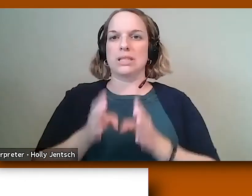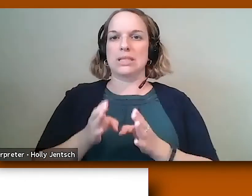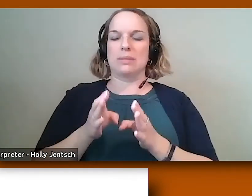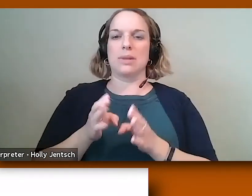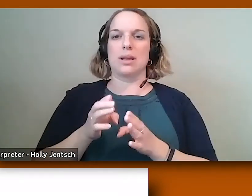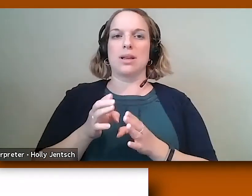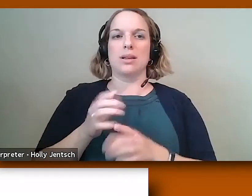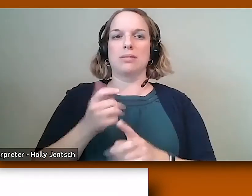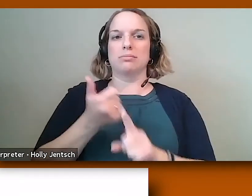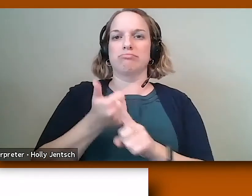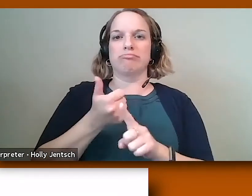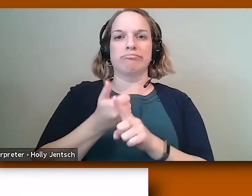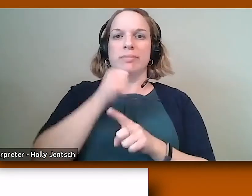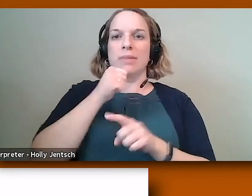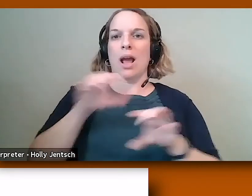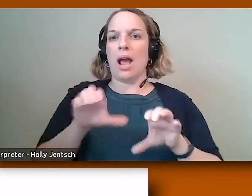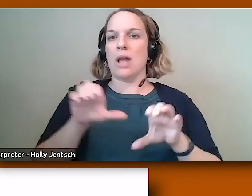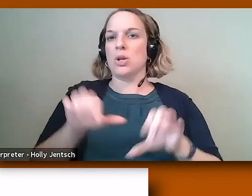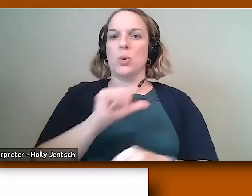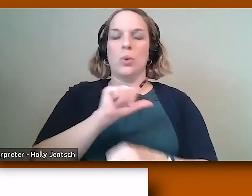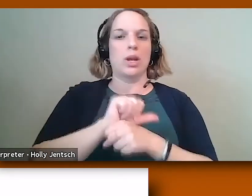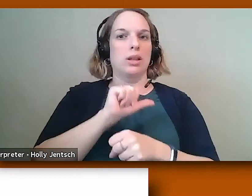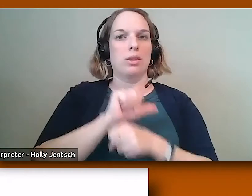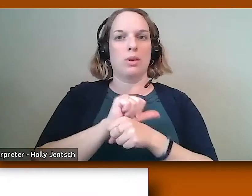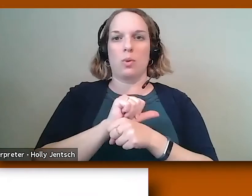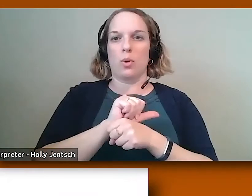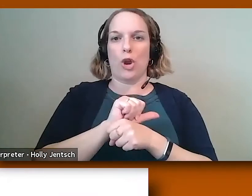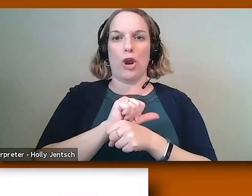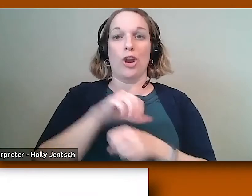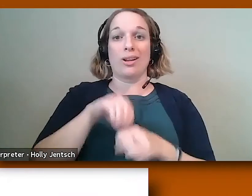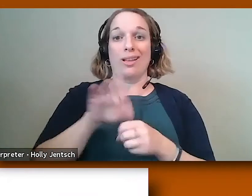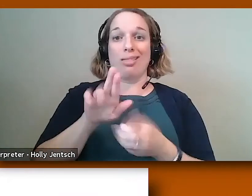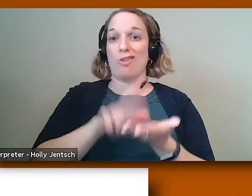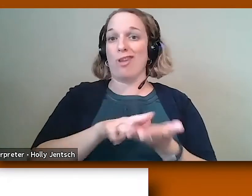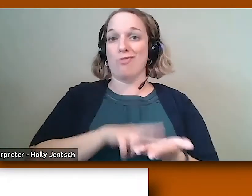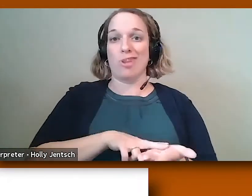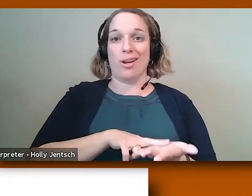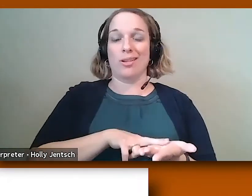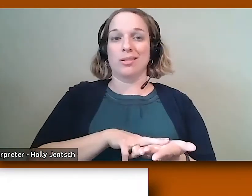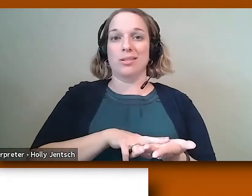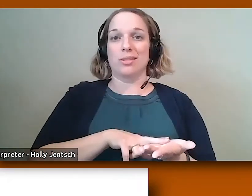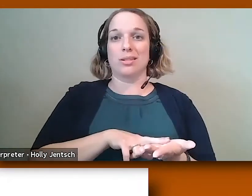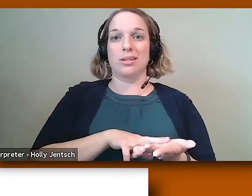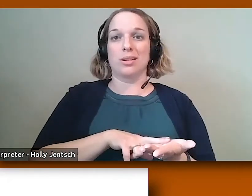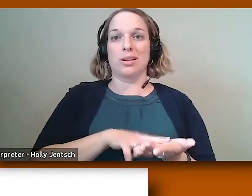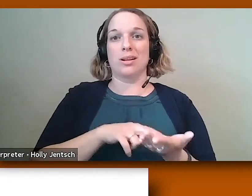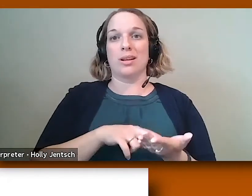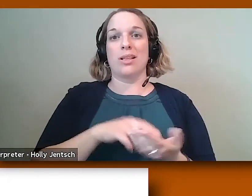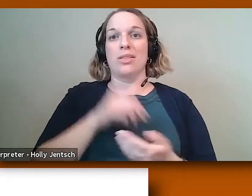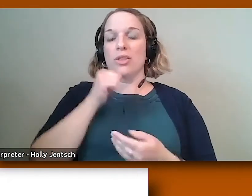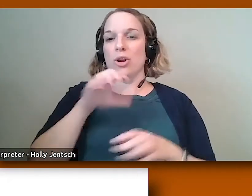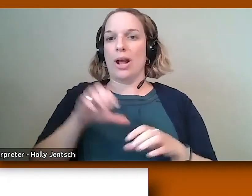the recipient isn't performing the work that was detailed in the contract